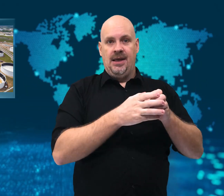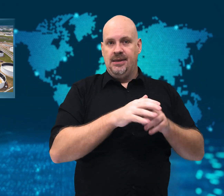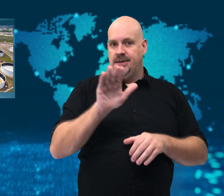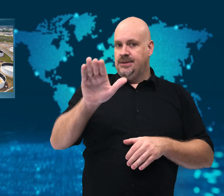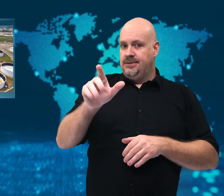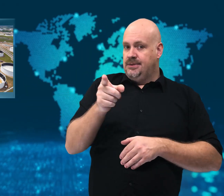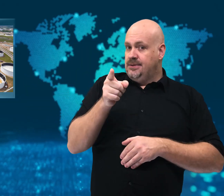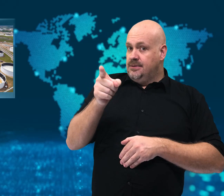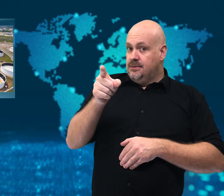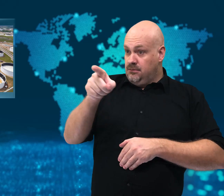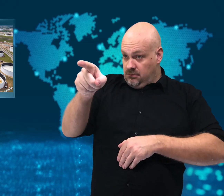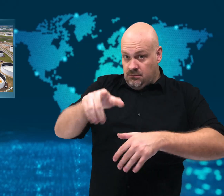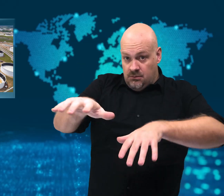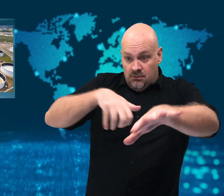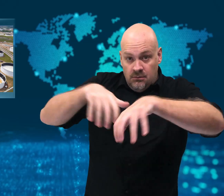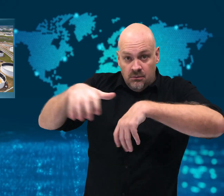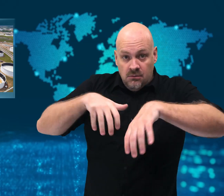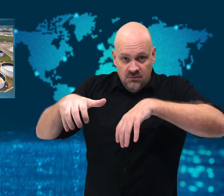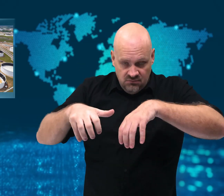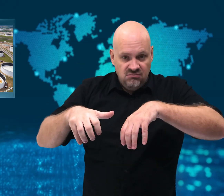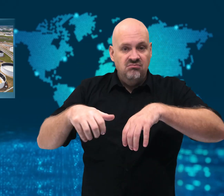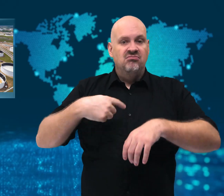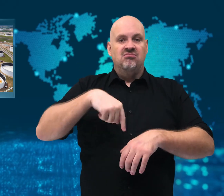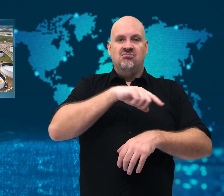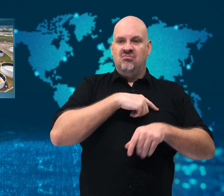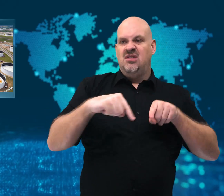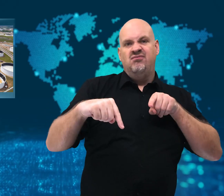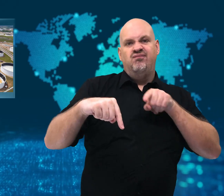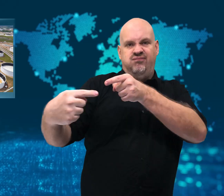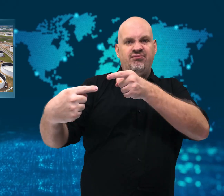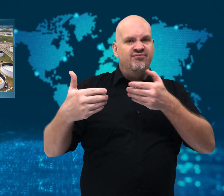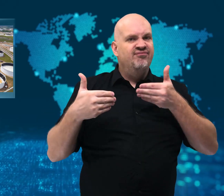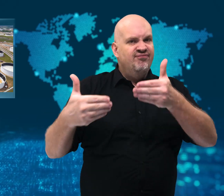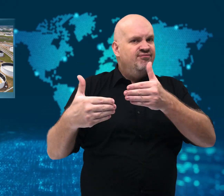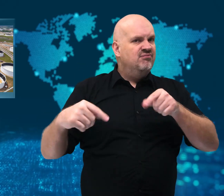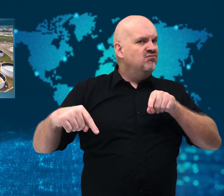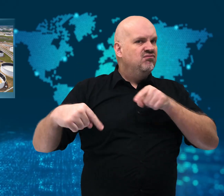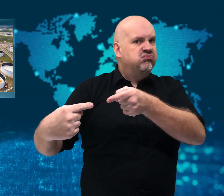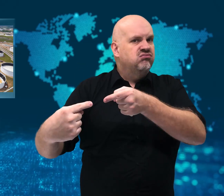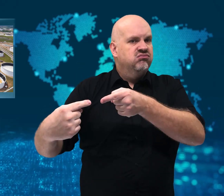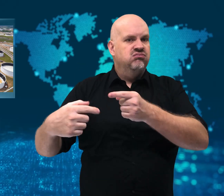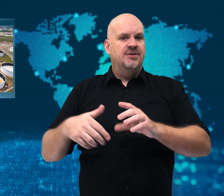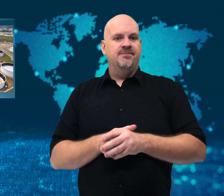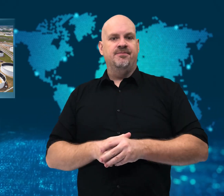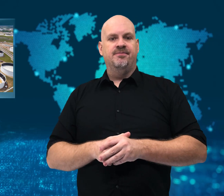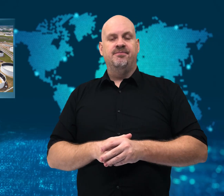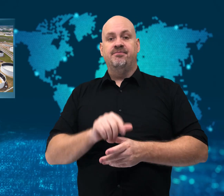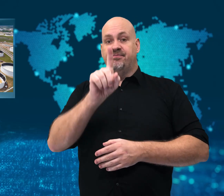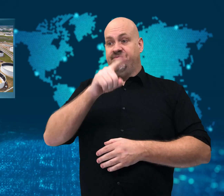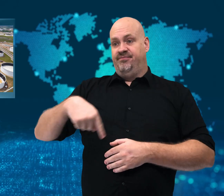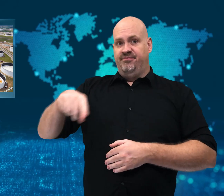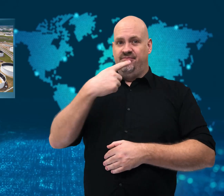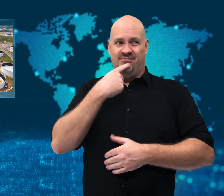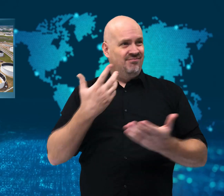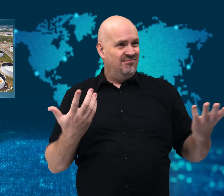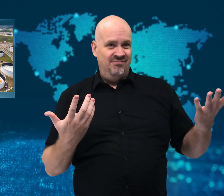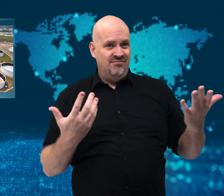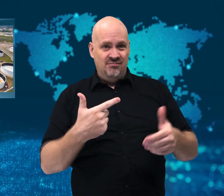but the countries are justifying releasing millions of barrels of